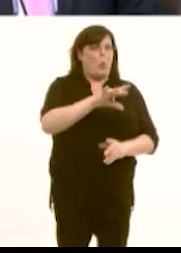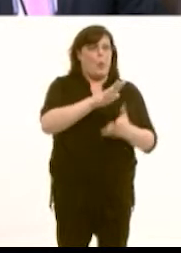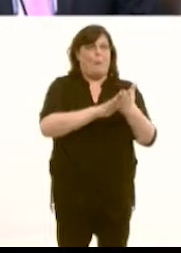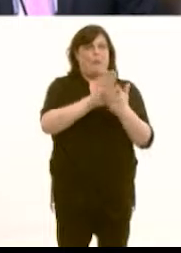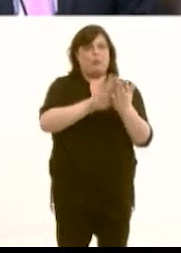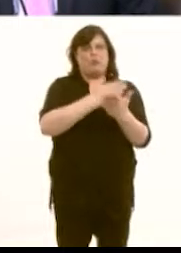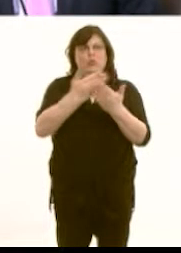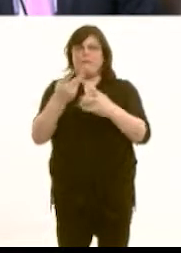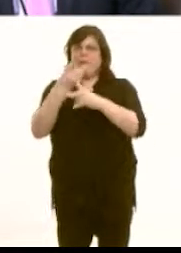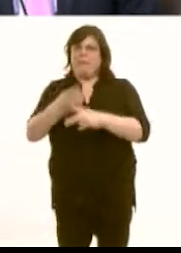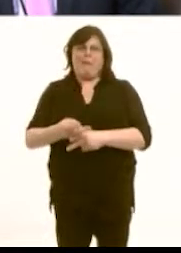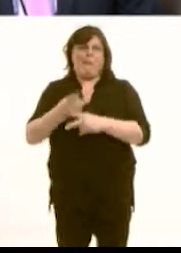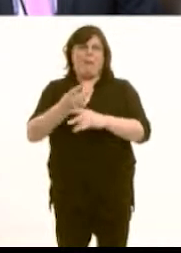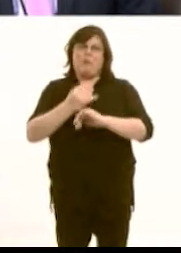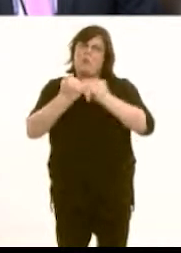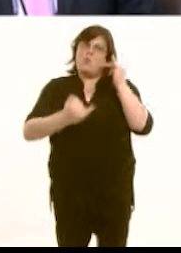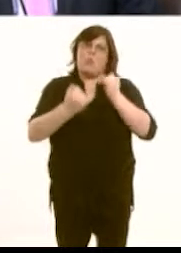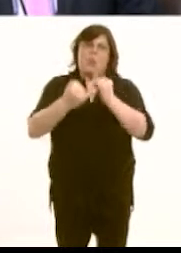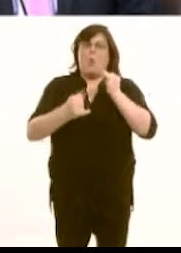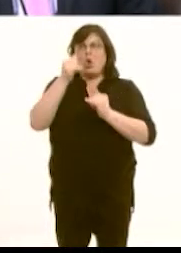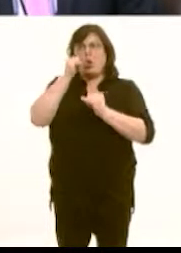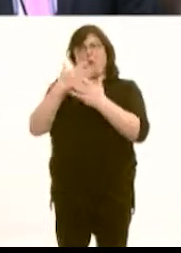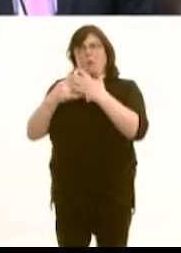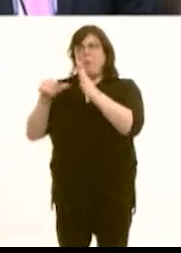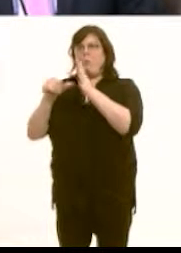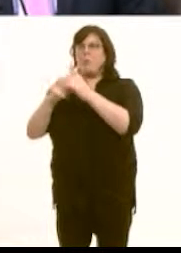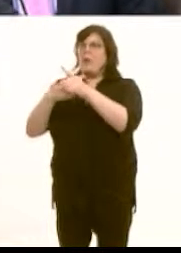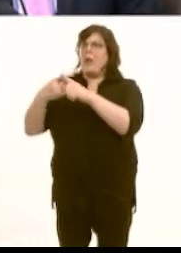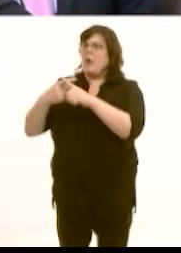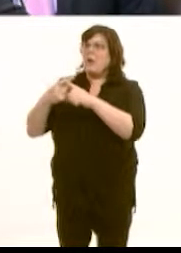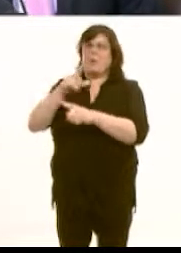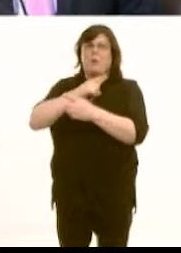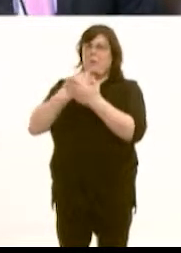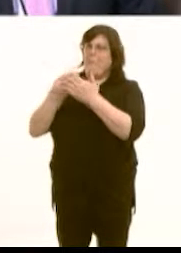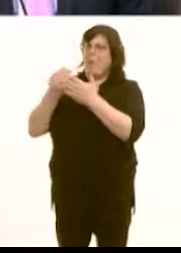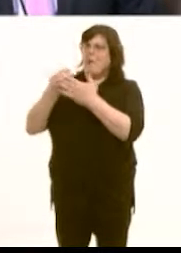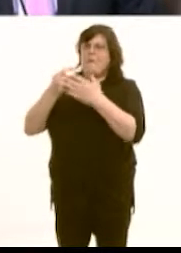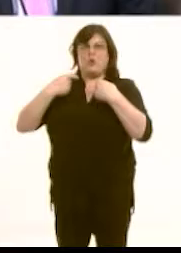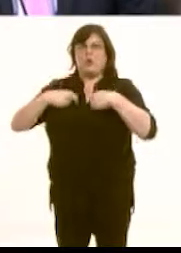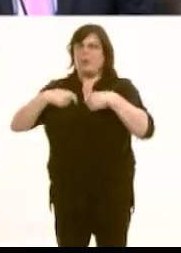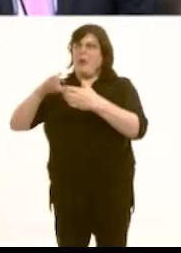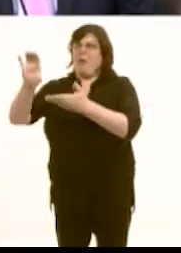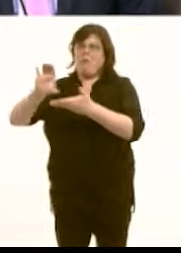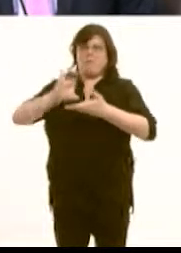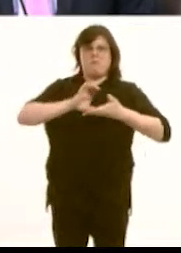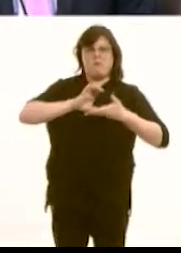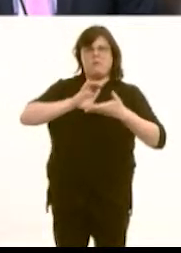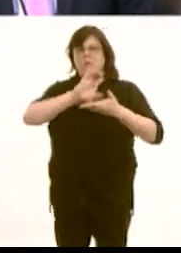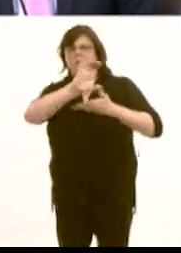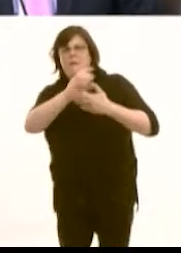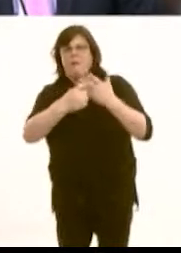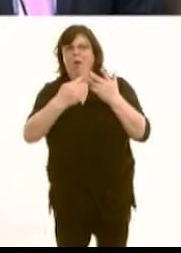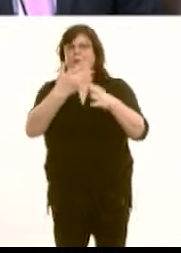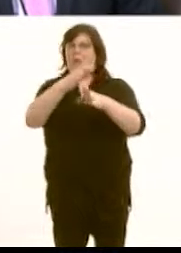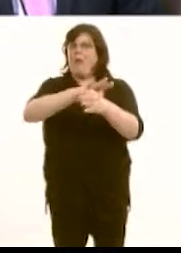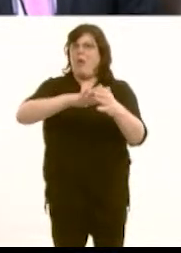care, which are rocketing in England. Why? Because money has been siphoned out of social care in England and we know the effect that has on older people.